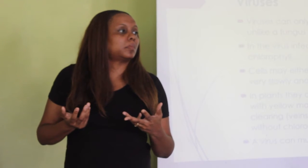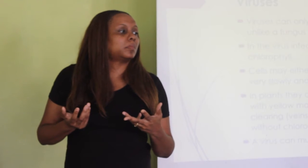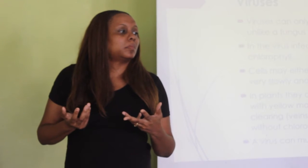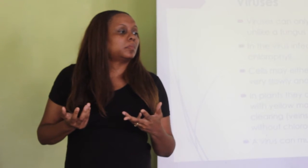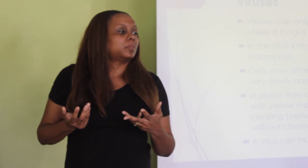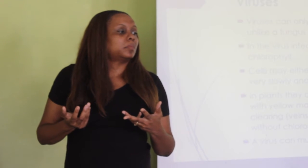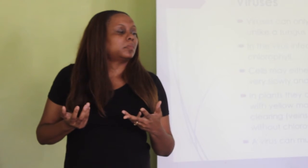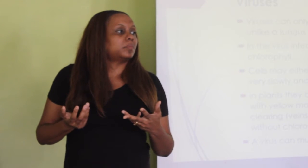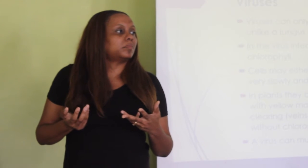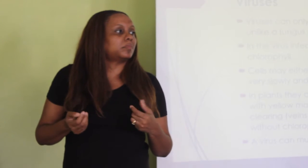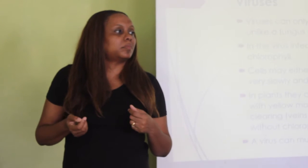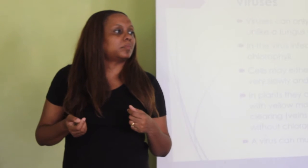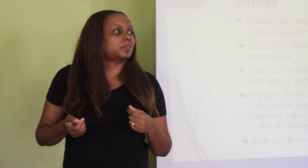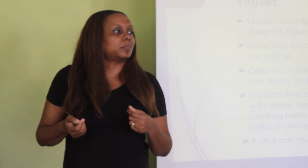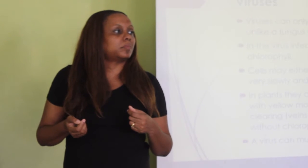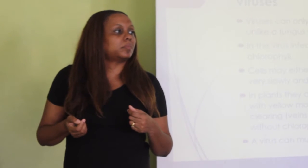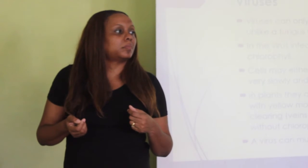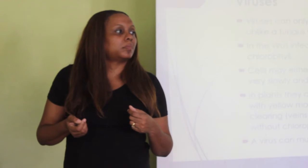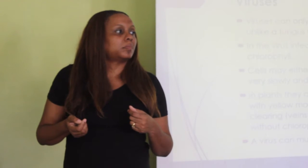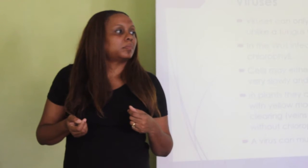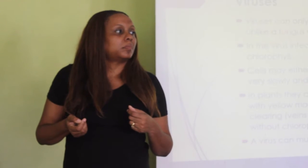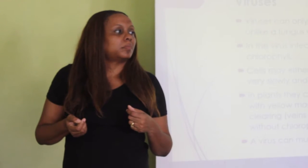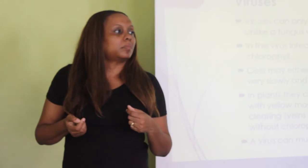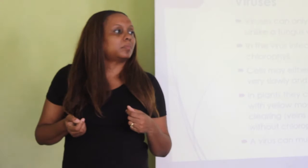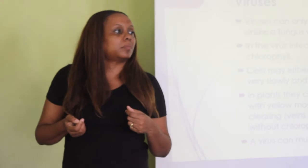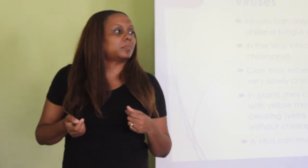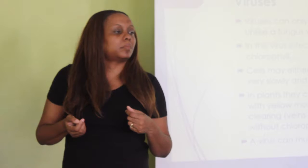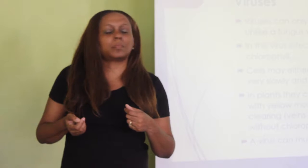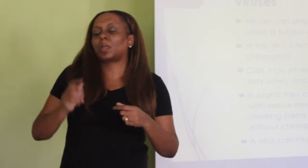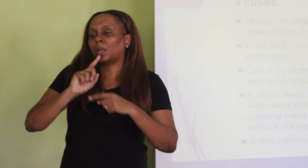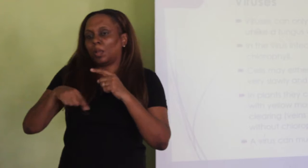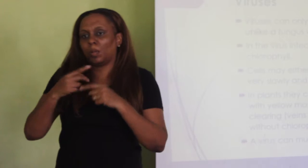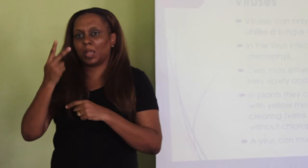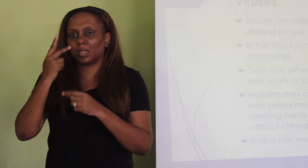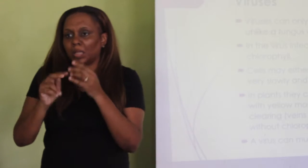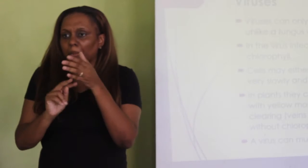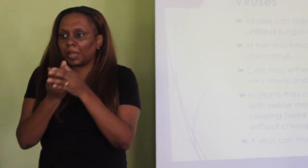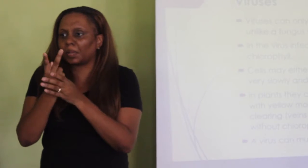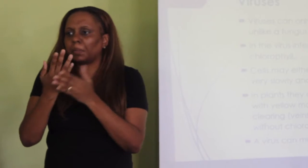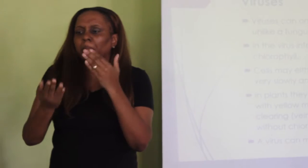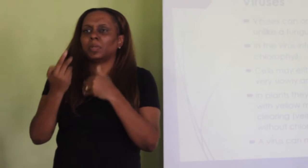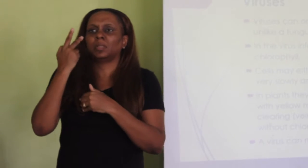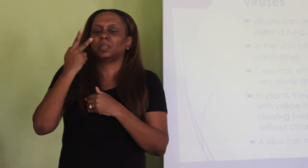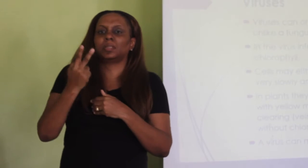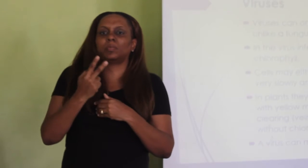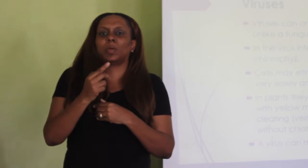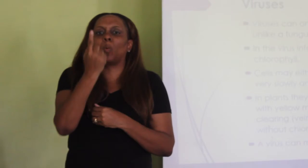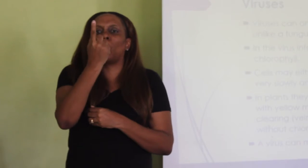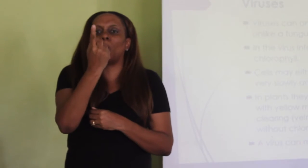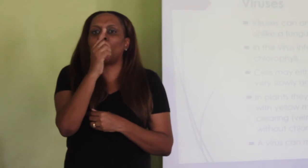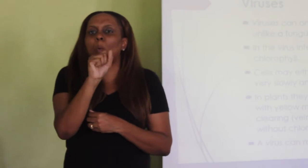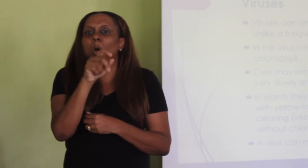all of the symptoms are erratic so you may see a spot here spotless spot all over as the tomato